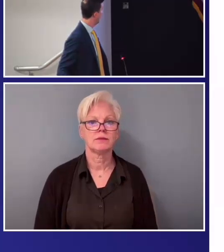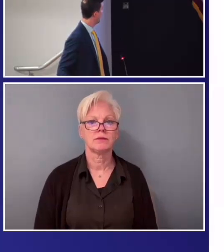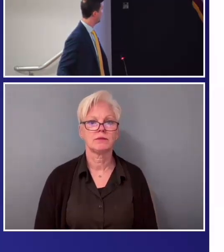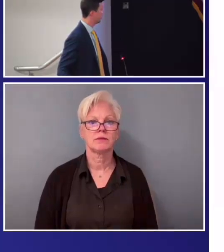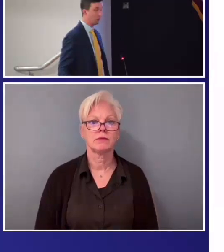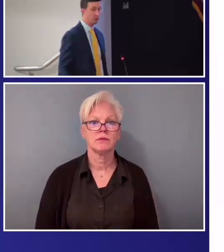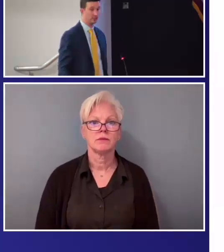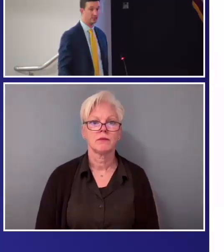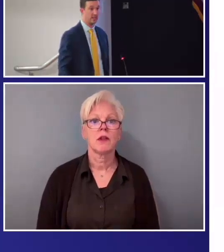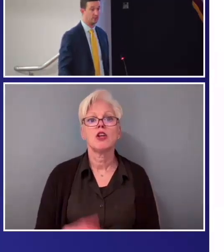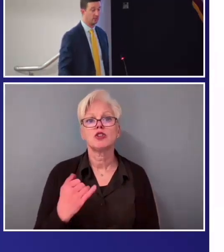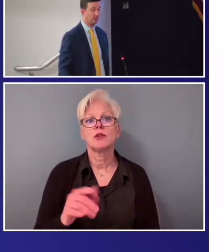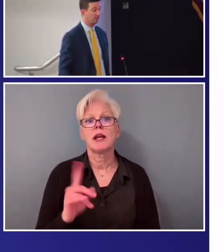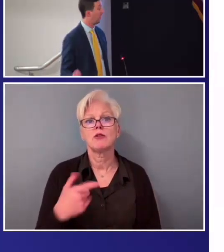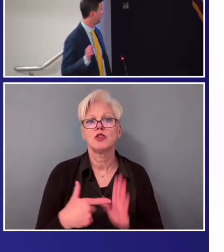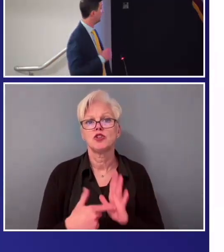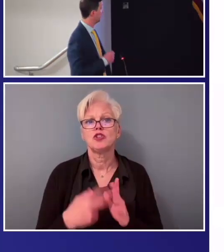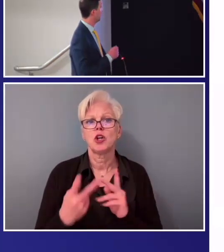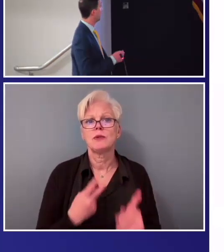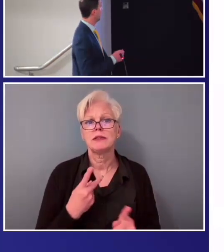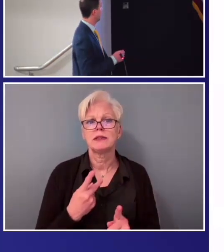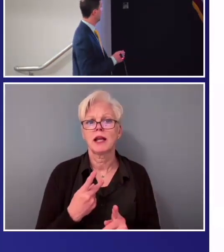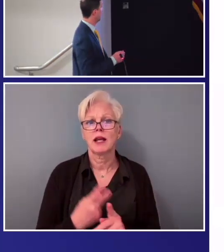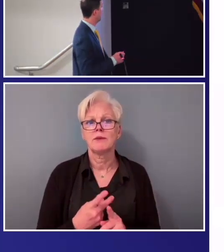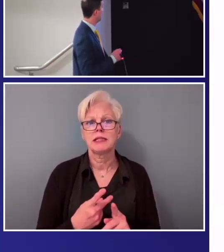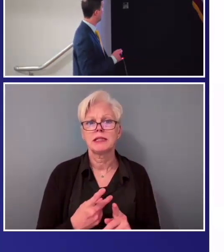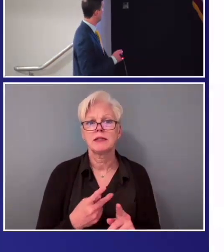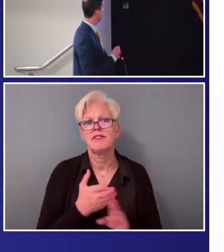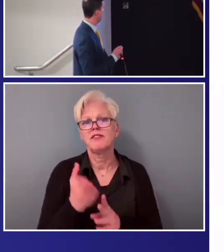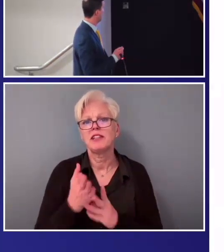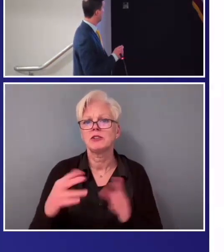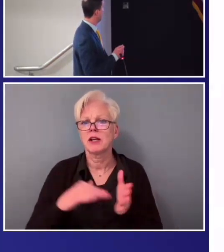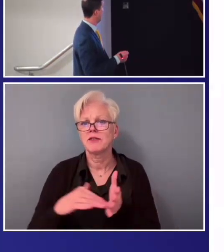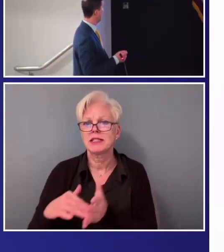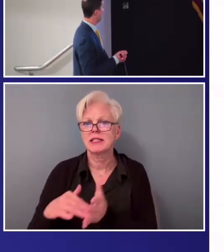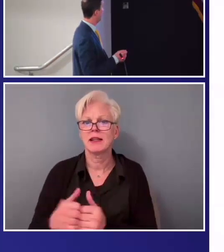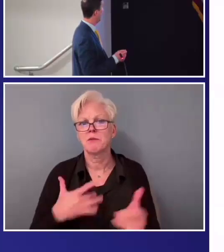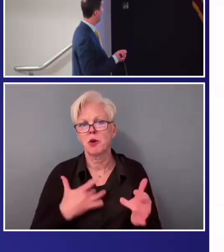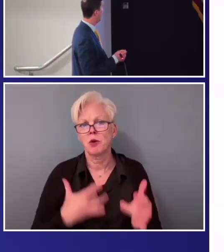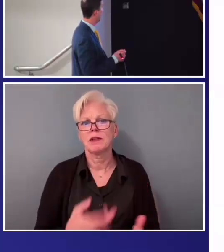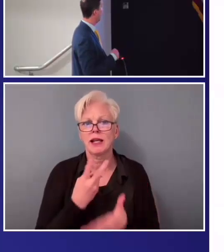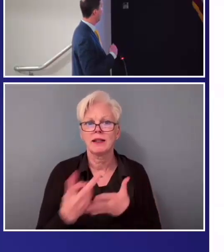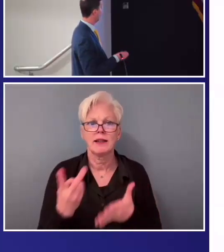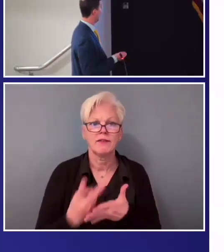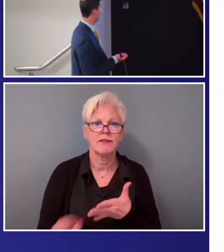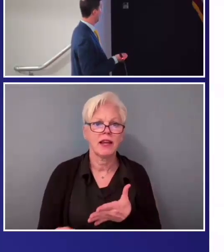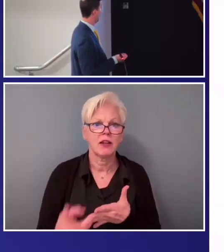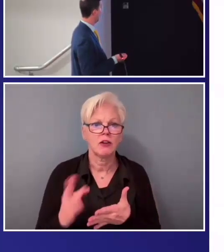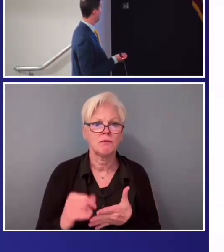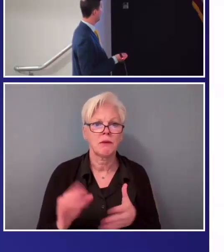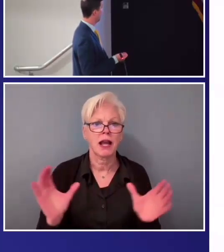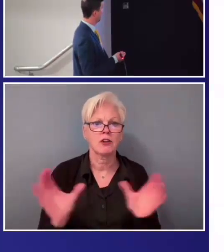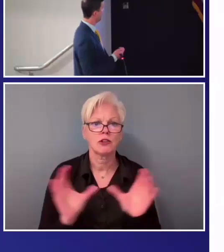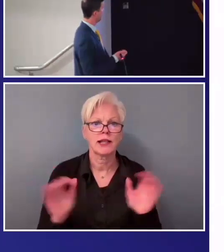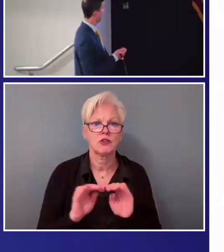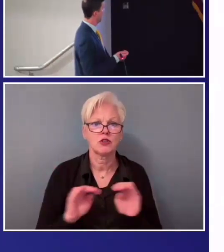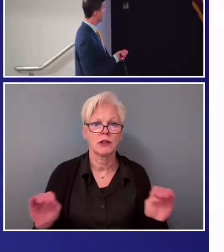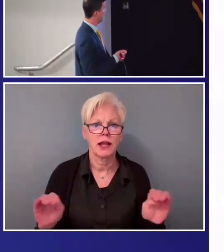And now I'm just showing types of -- fields of study that most likely fail by credential level. So the most common